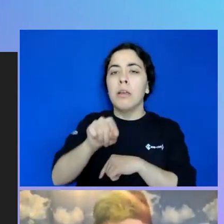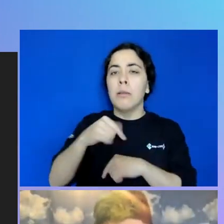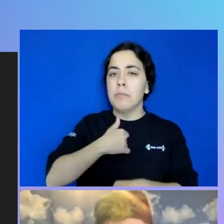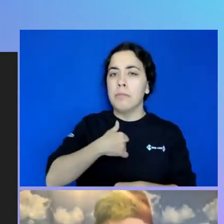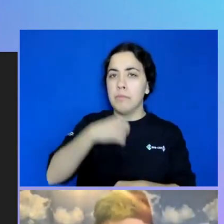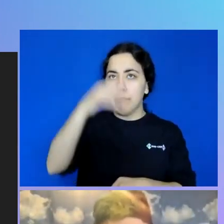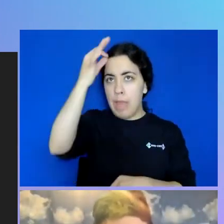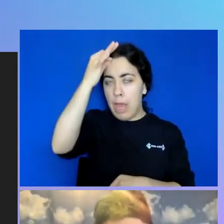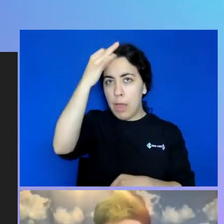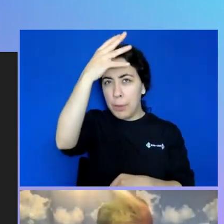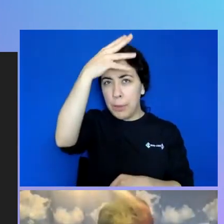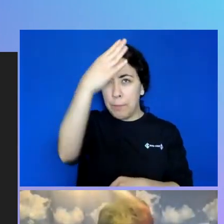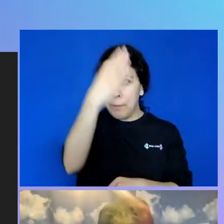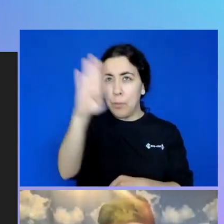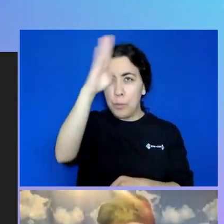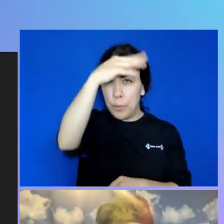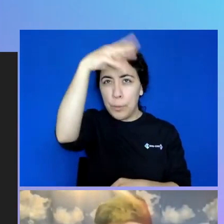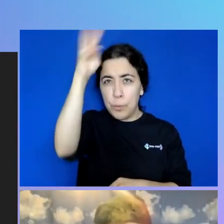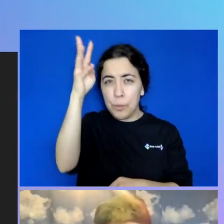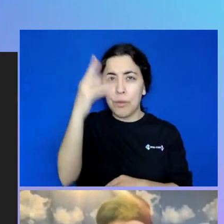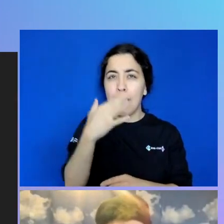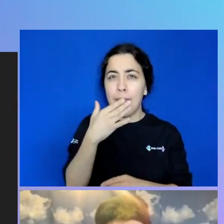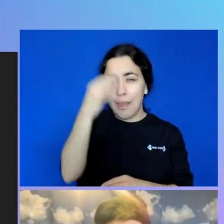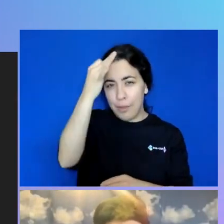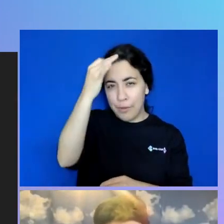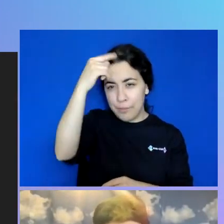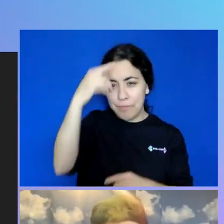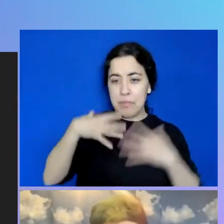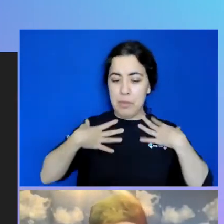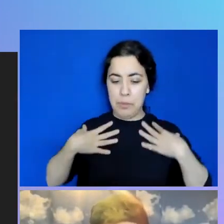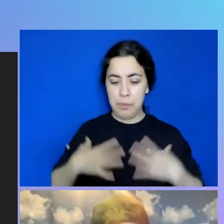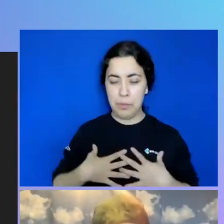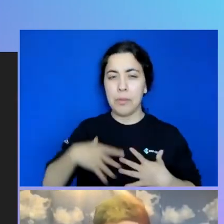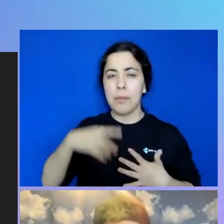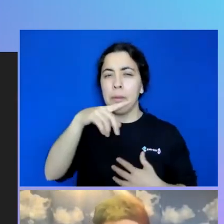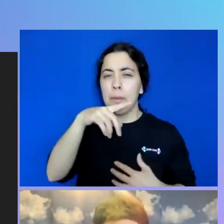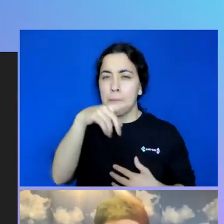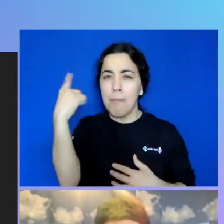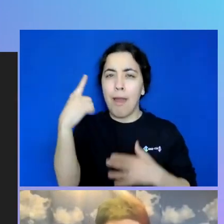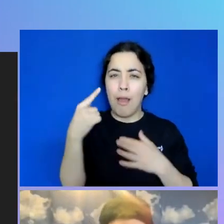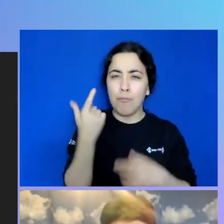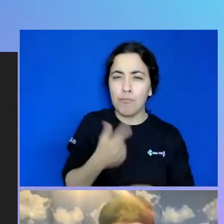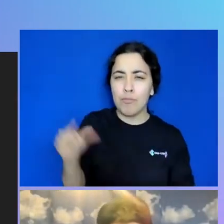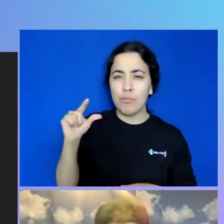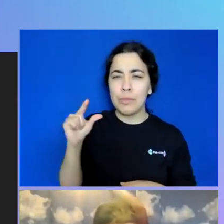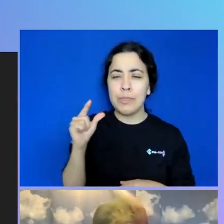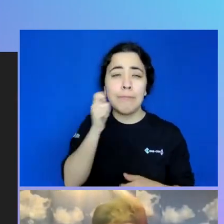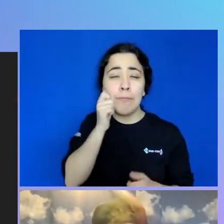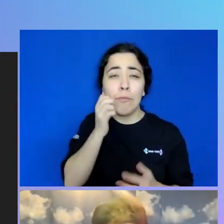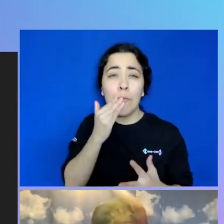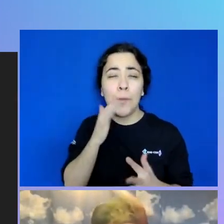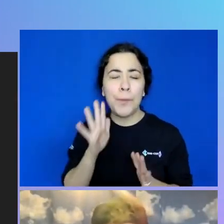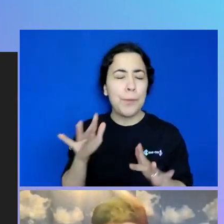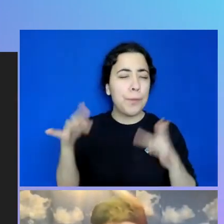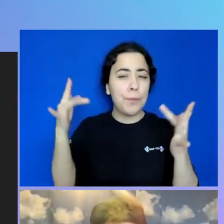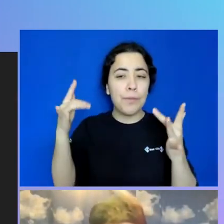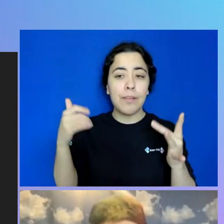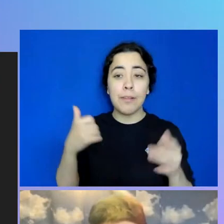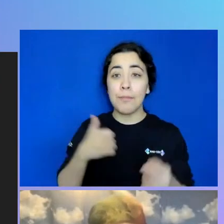white sweater today. Um, I have very fair skin. Uh, I also love